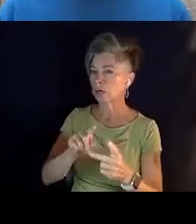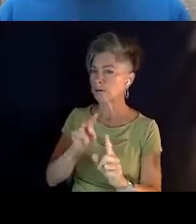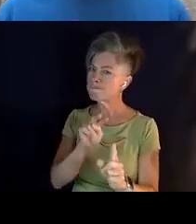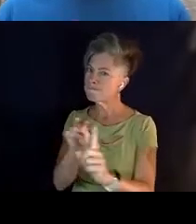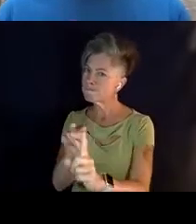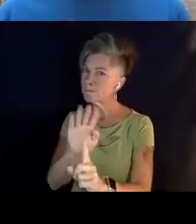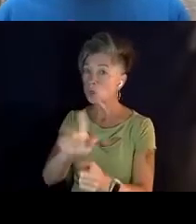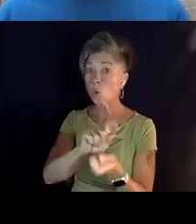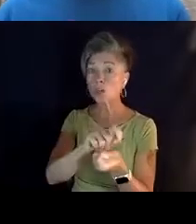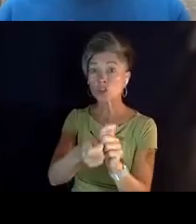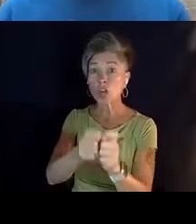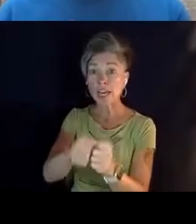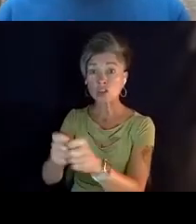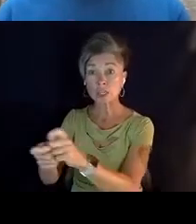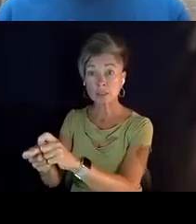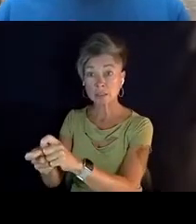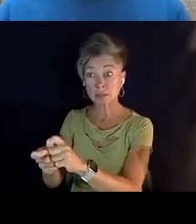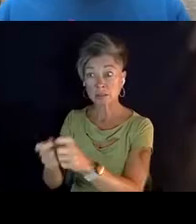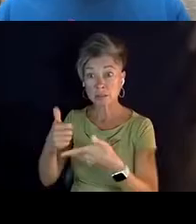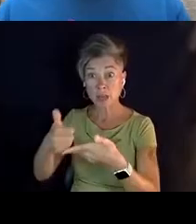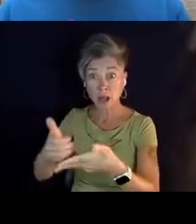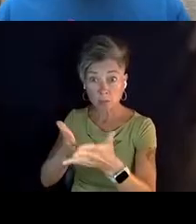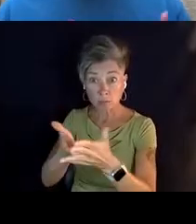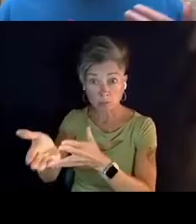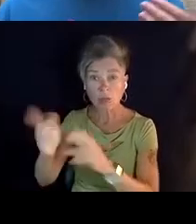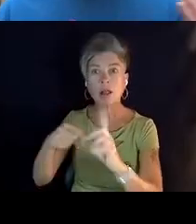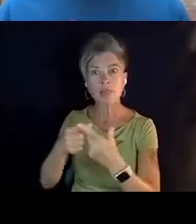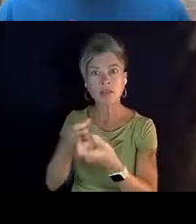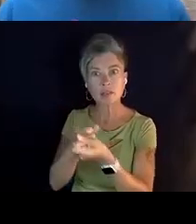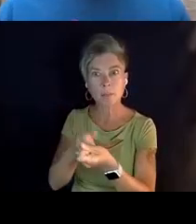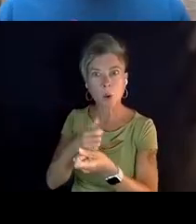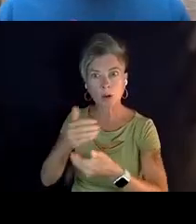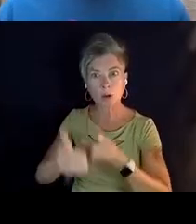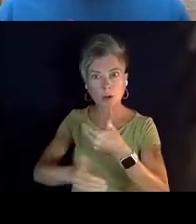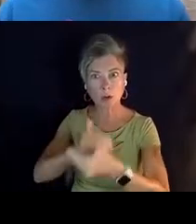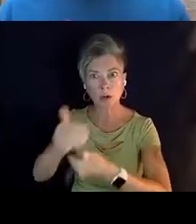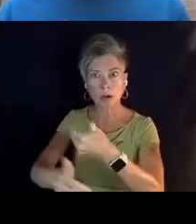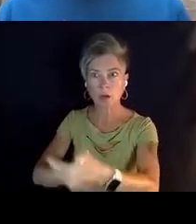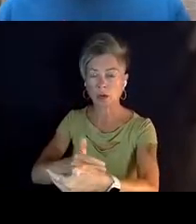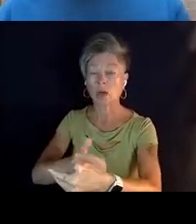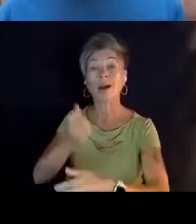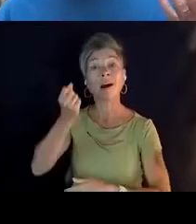so that we can support that journey forward. When HRT is not prescribed,